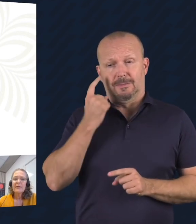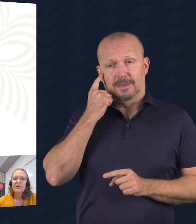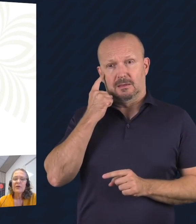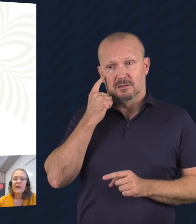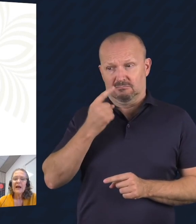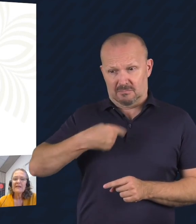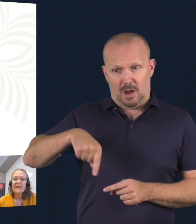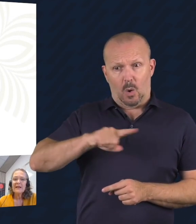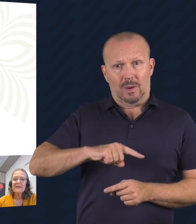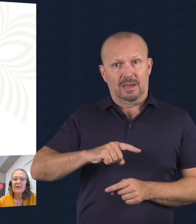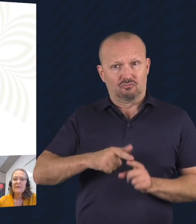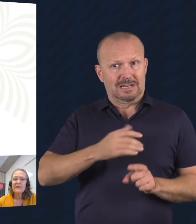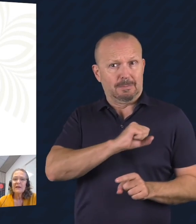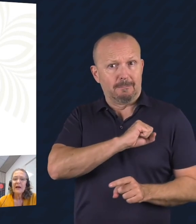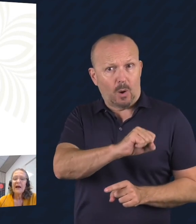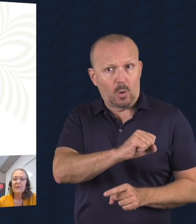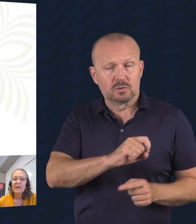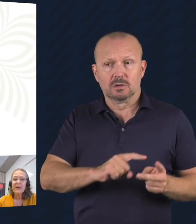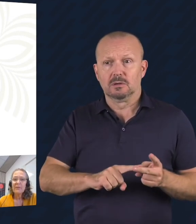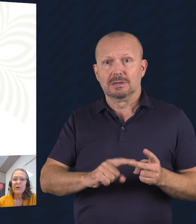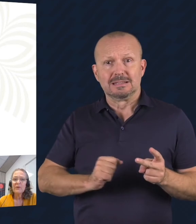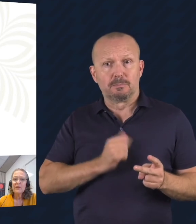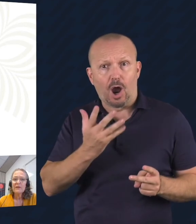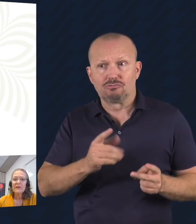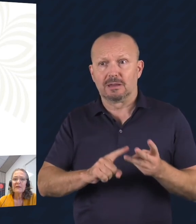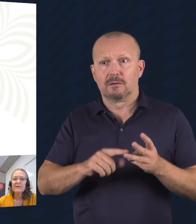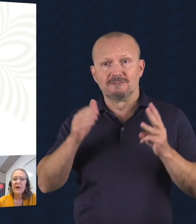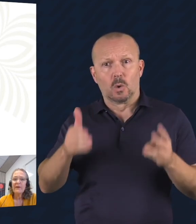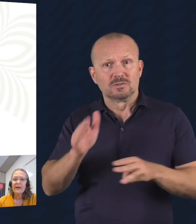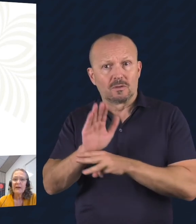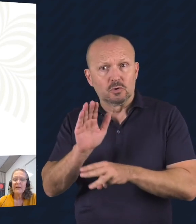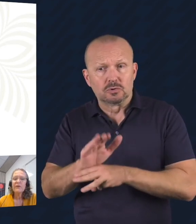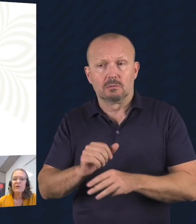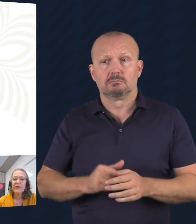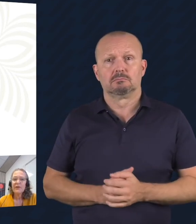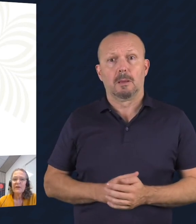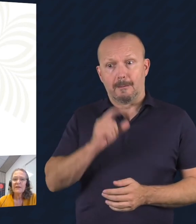We should be asking ourselves, are we being bold, inspiring, and future-focused?